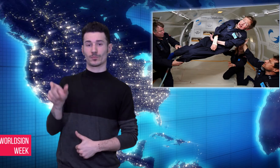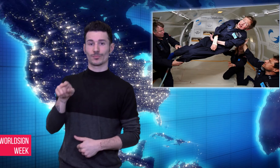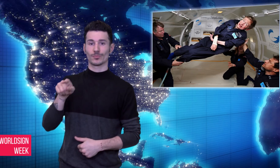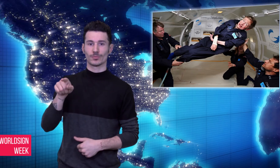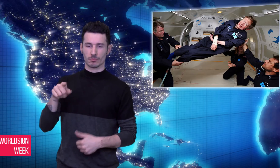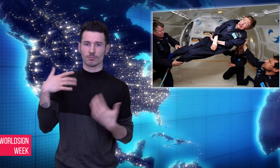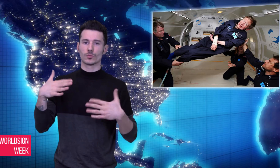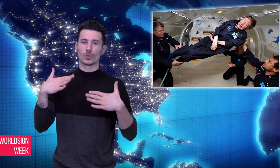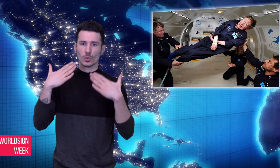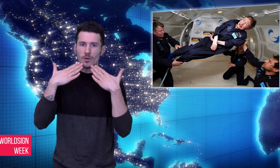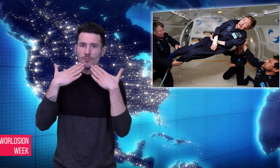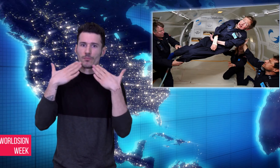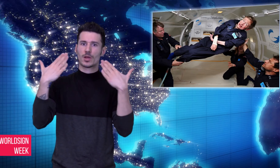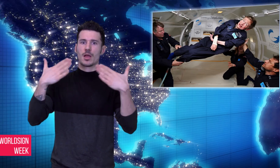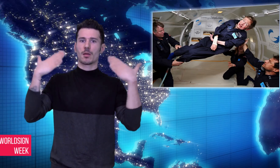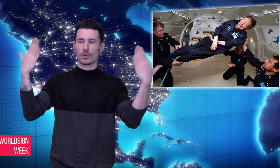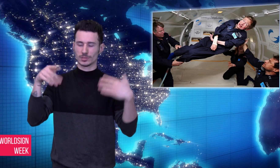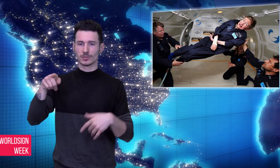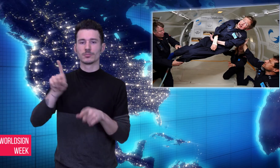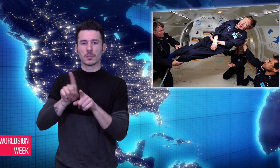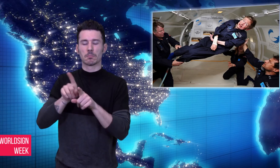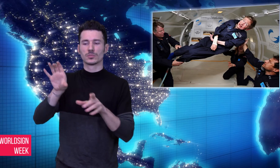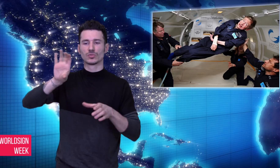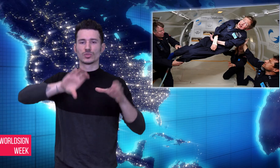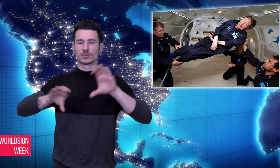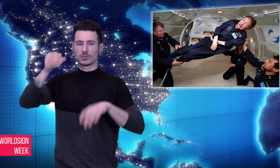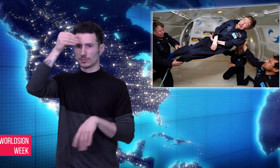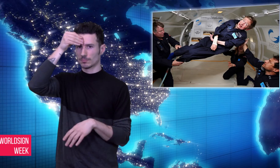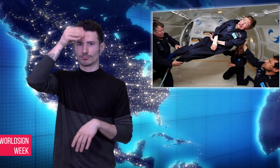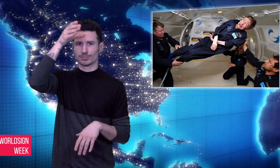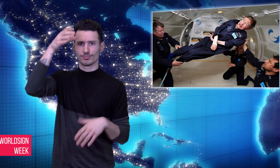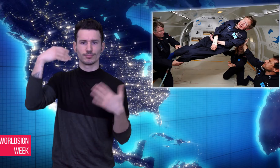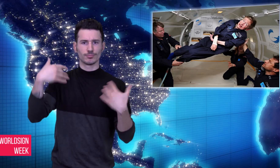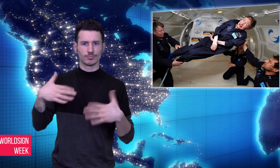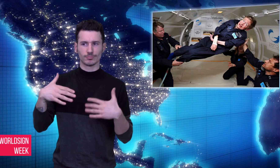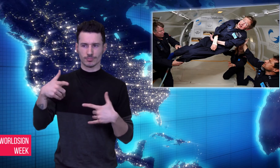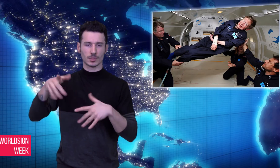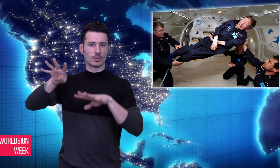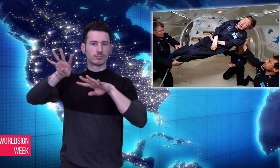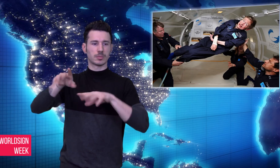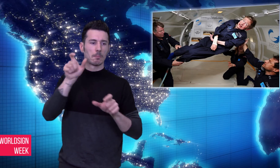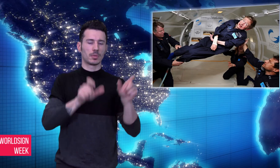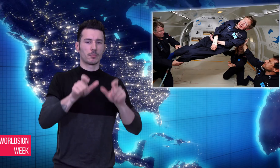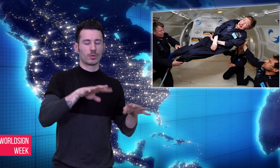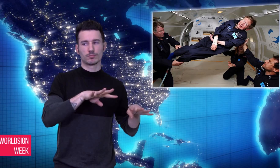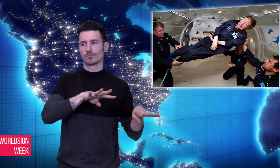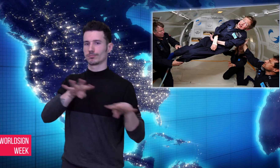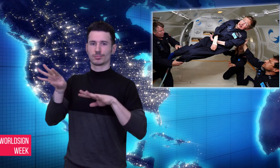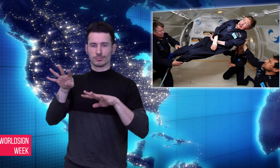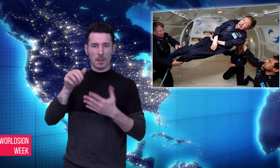appearing in media. Many of his work are